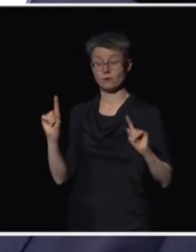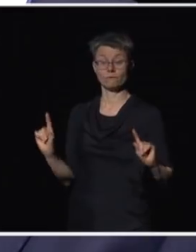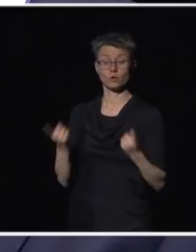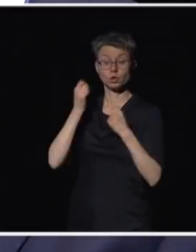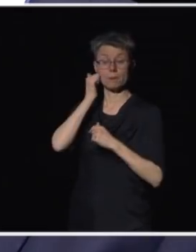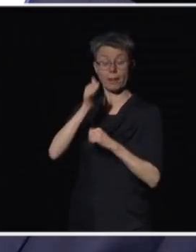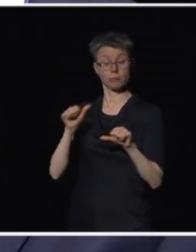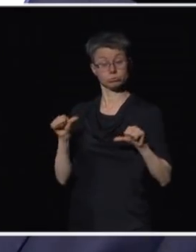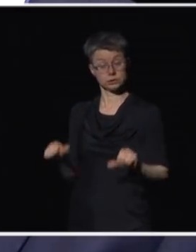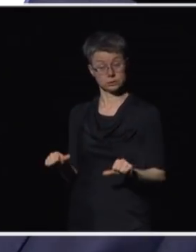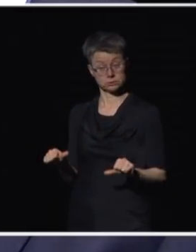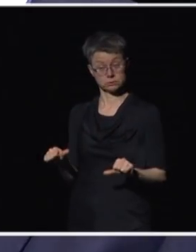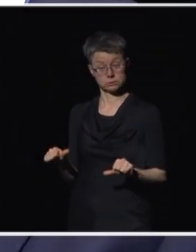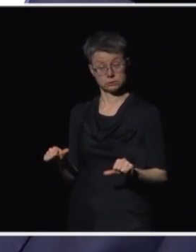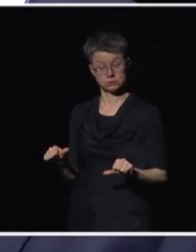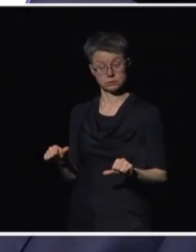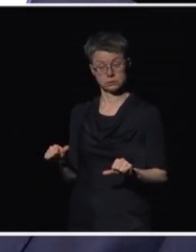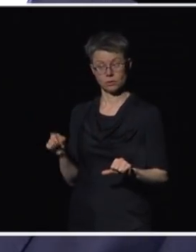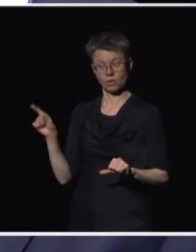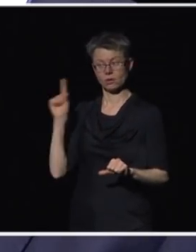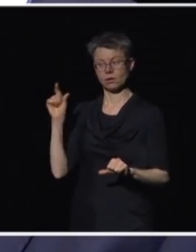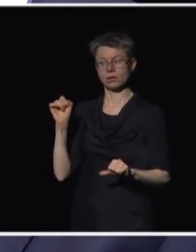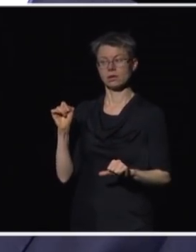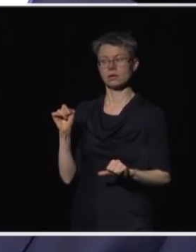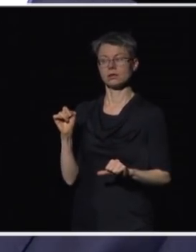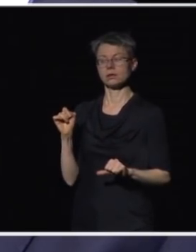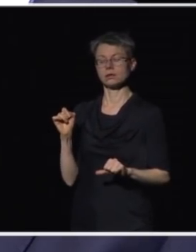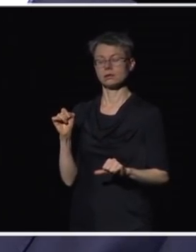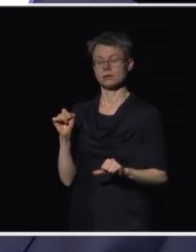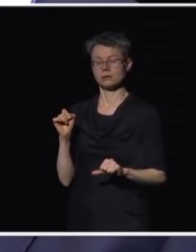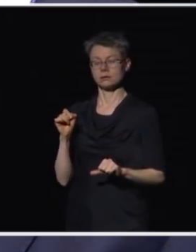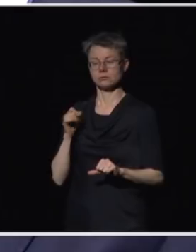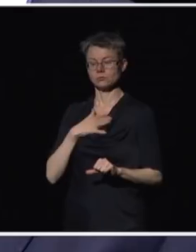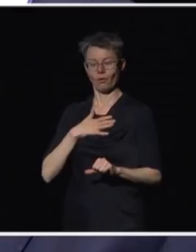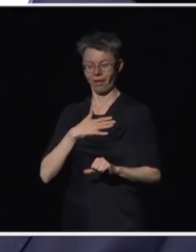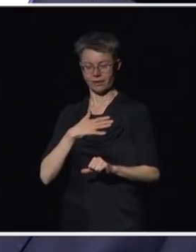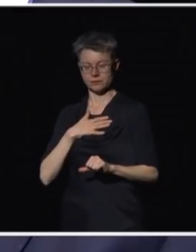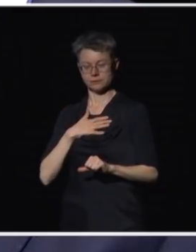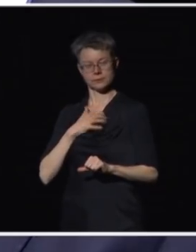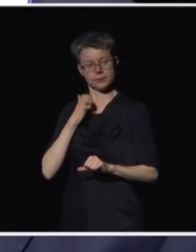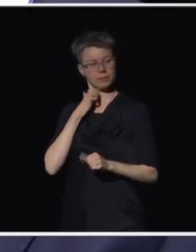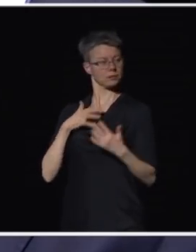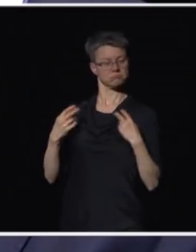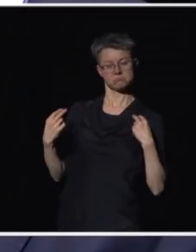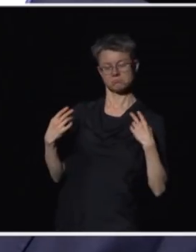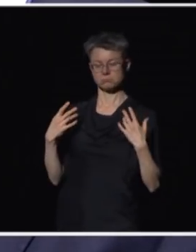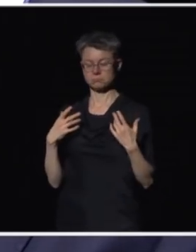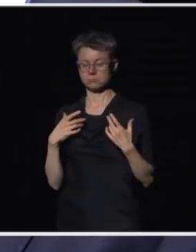would not be comfortable around Jay-Z and Beyonce. I have to be straight about this --